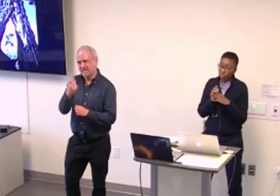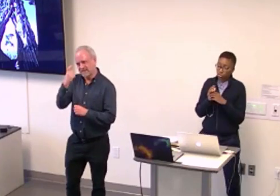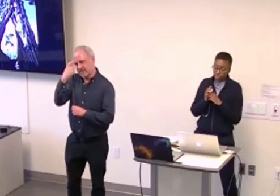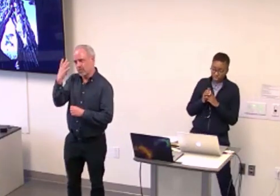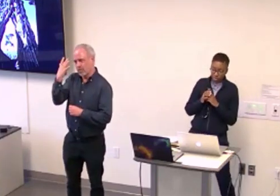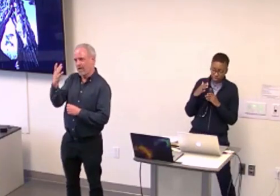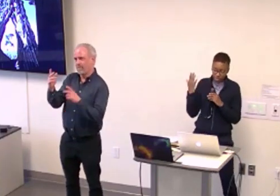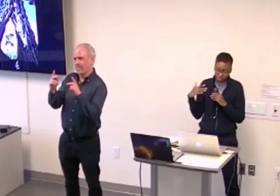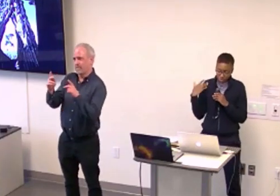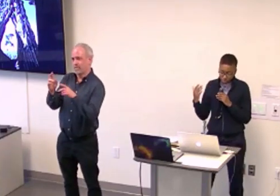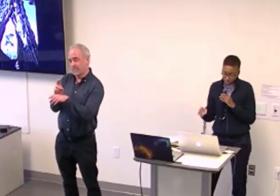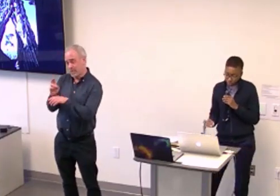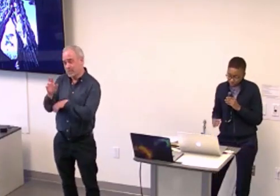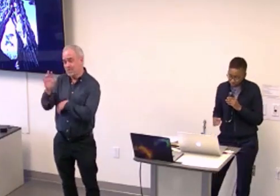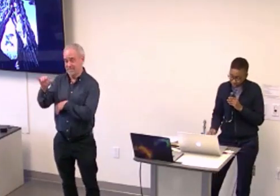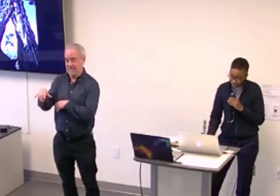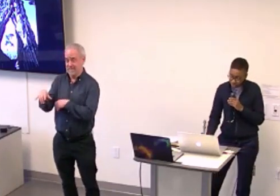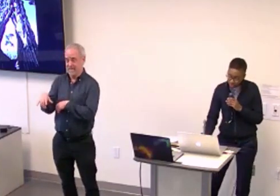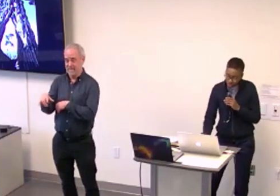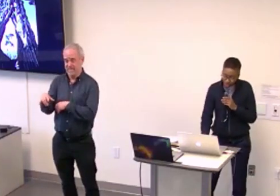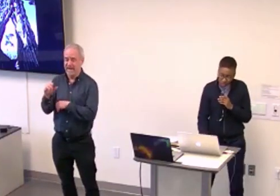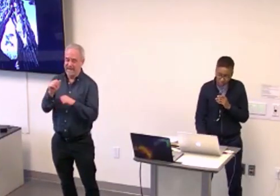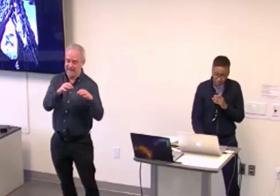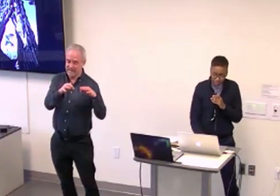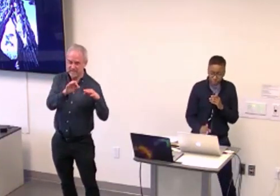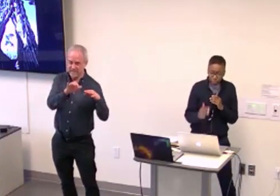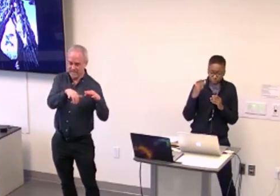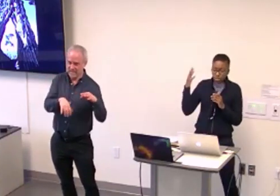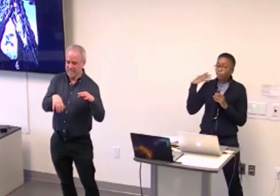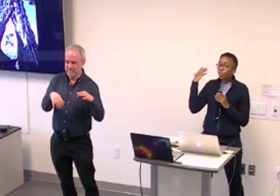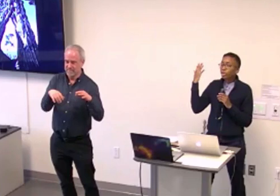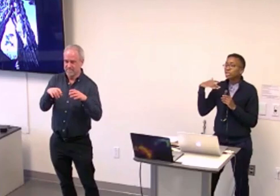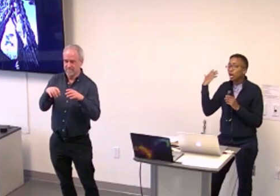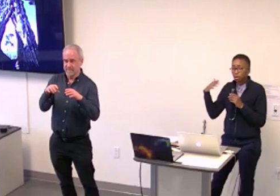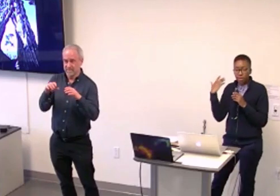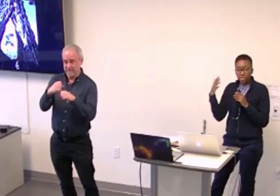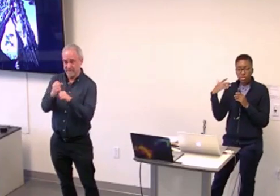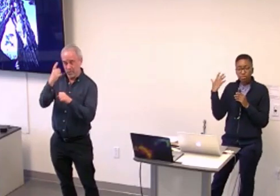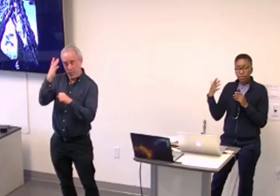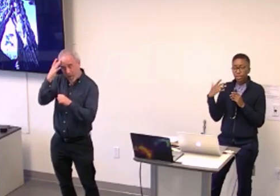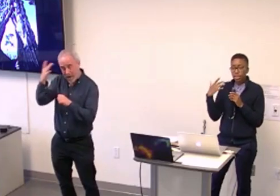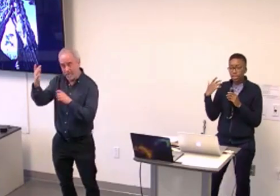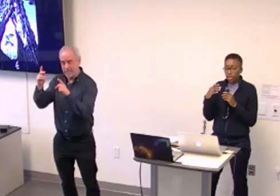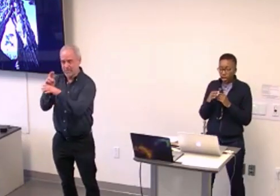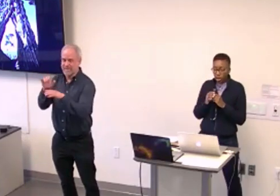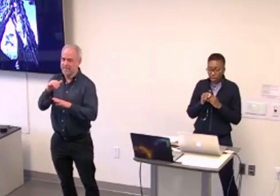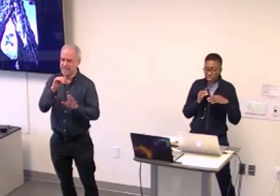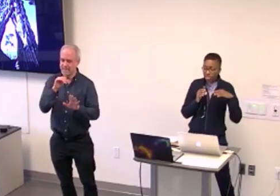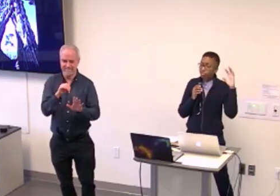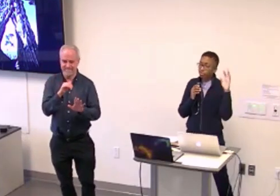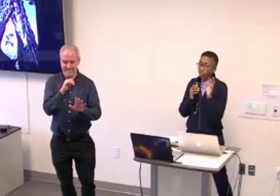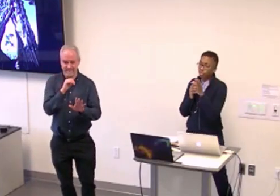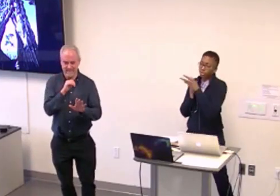And I'll get into a little bit more of that. But it's important to talk about disability as informing race